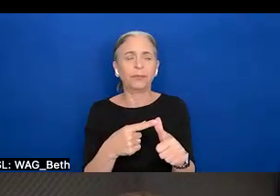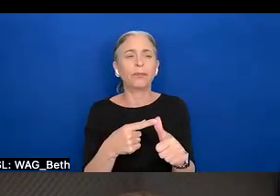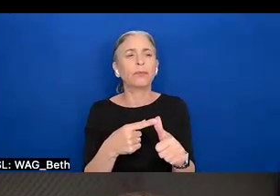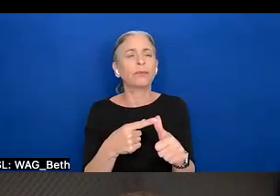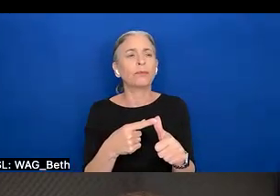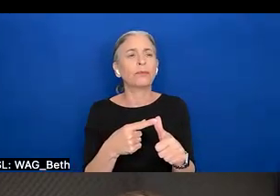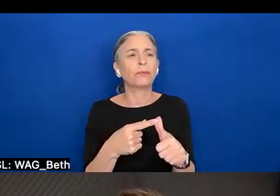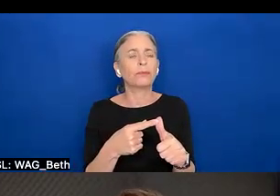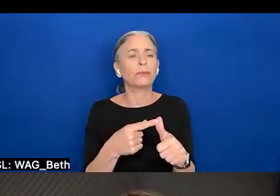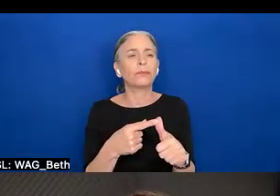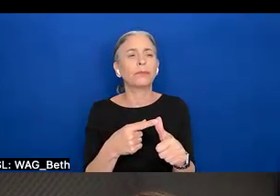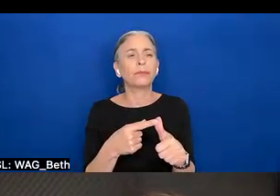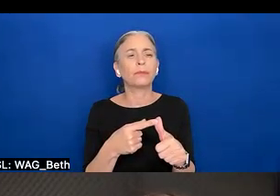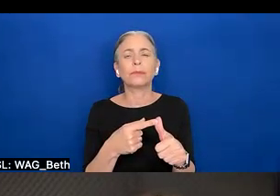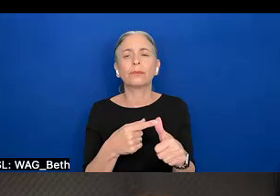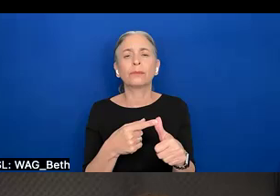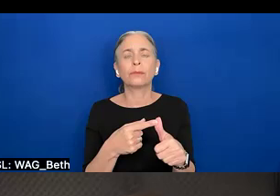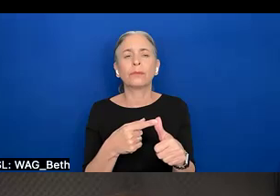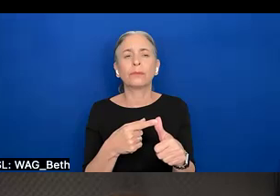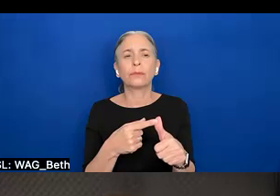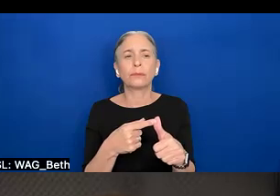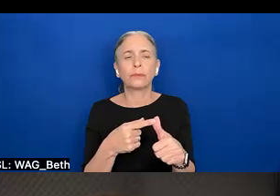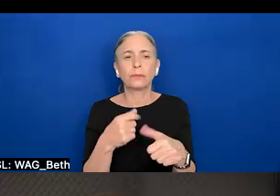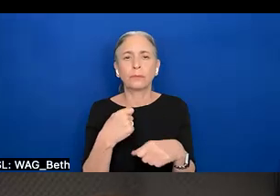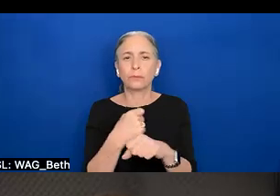And the first tip is compose good paragraph.